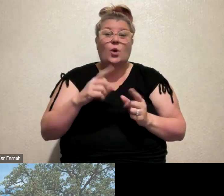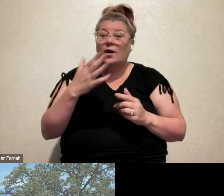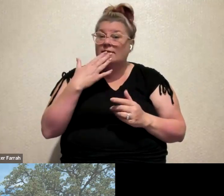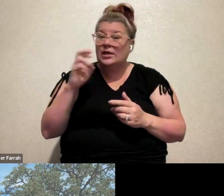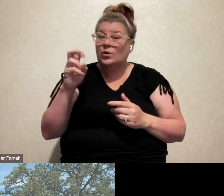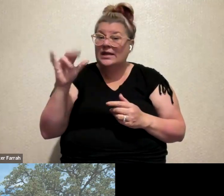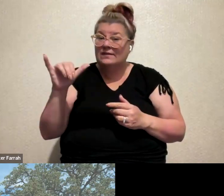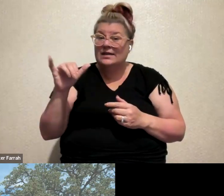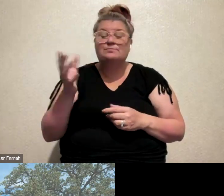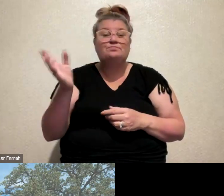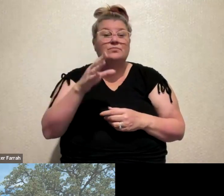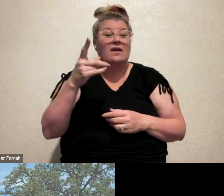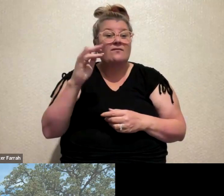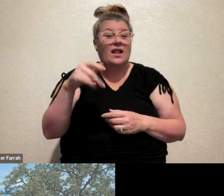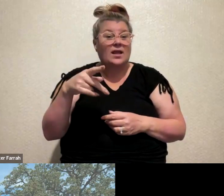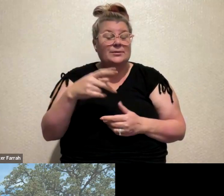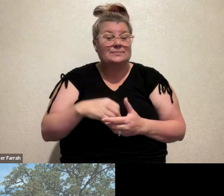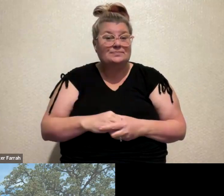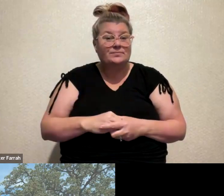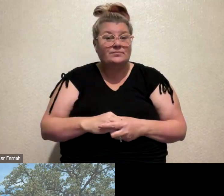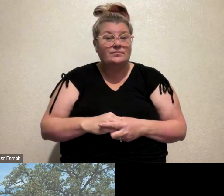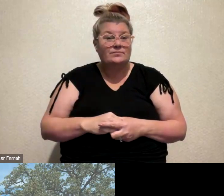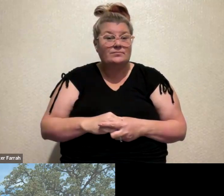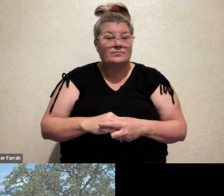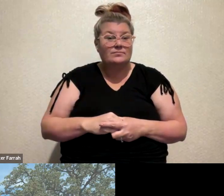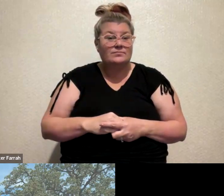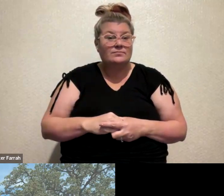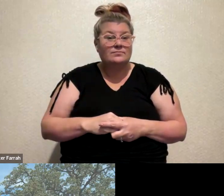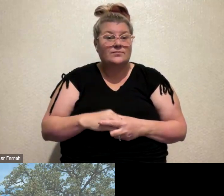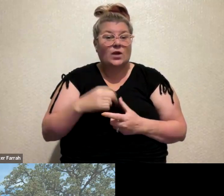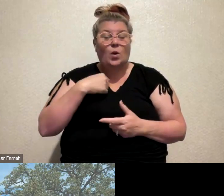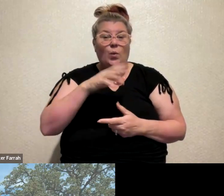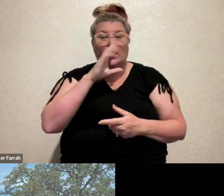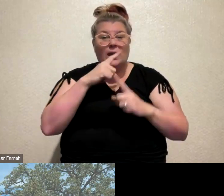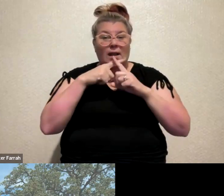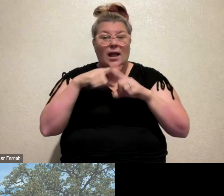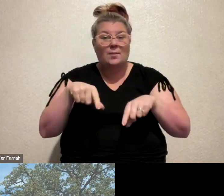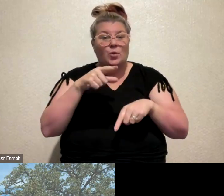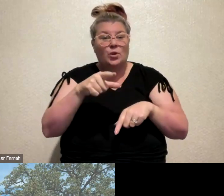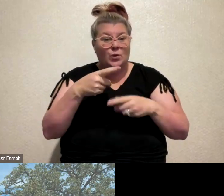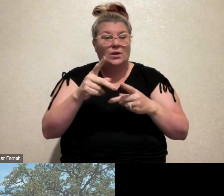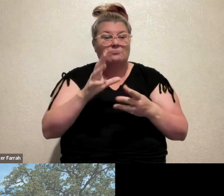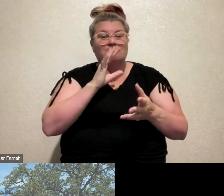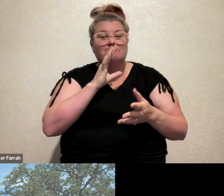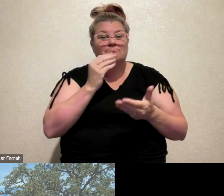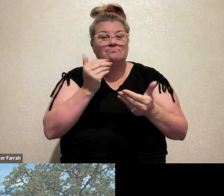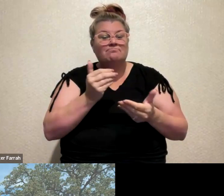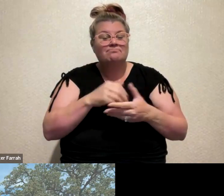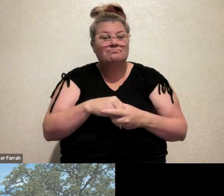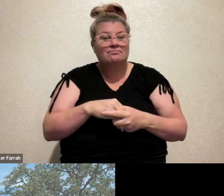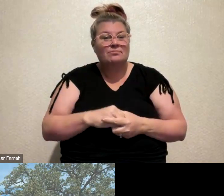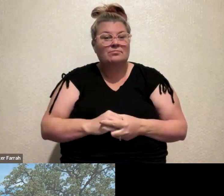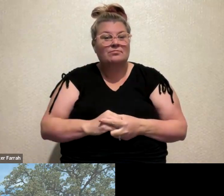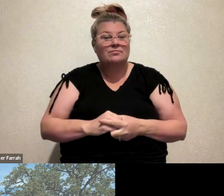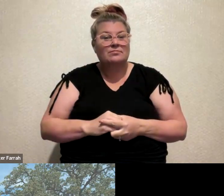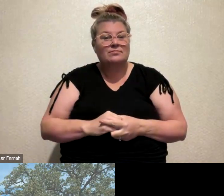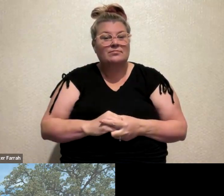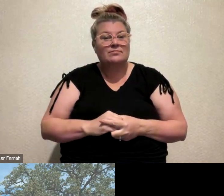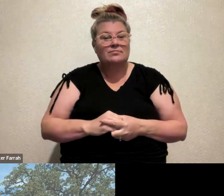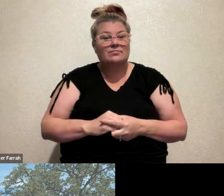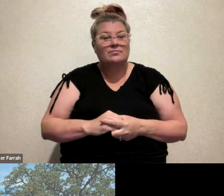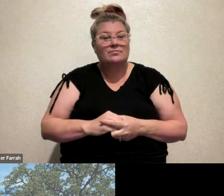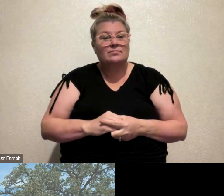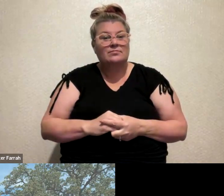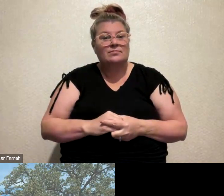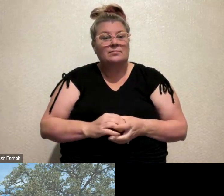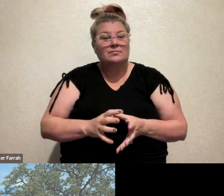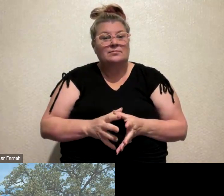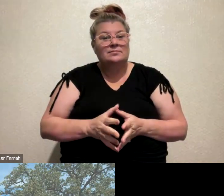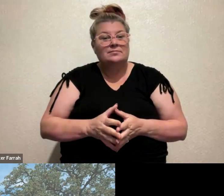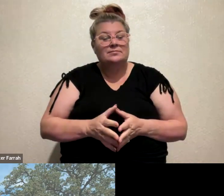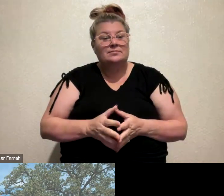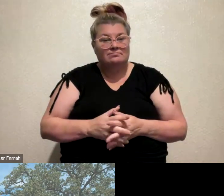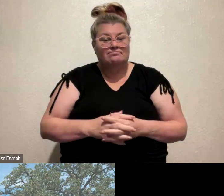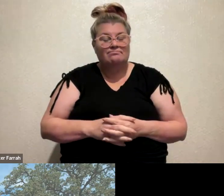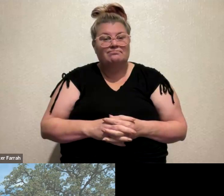your question. Philip Neufeld, we're going to unmute your line and allow you to access. Hi,